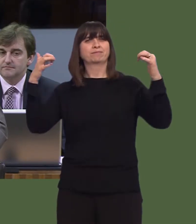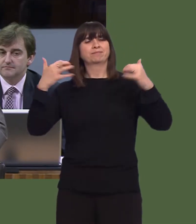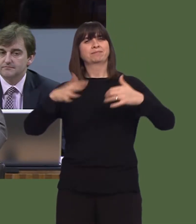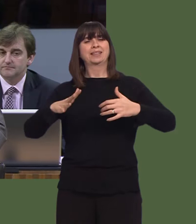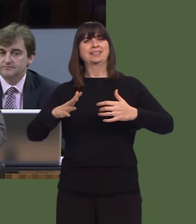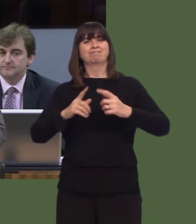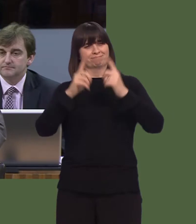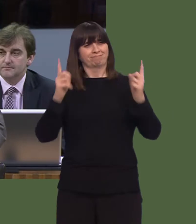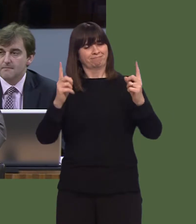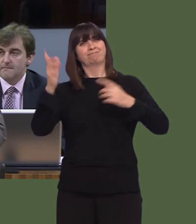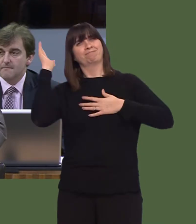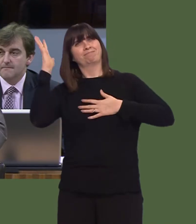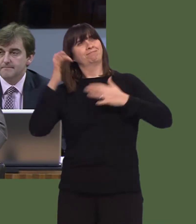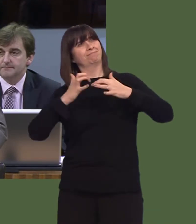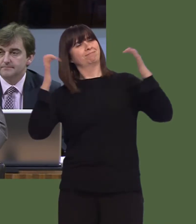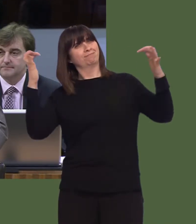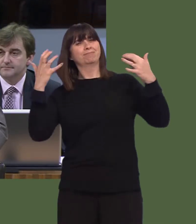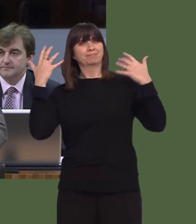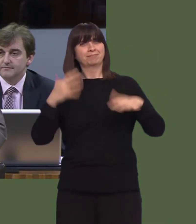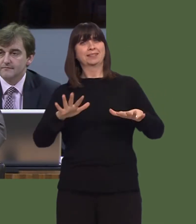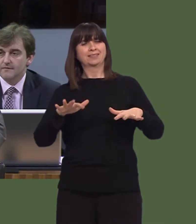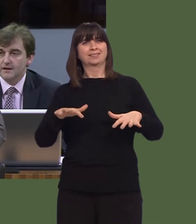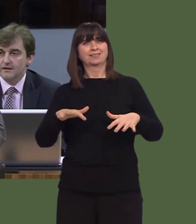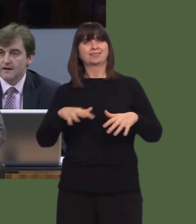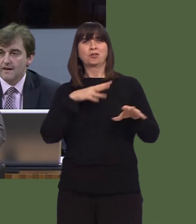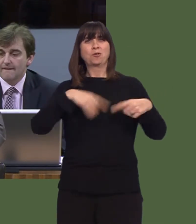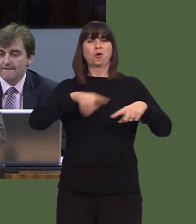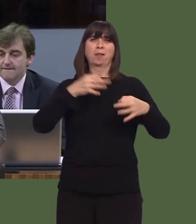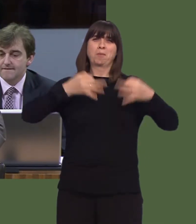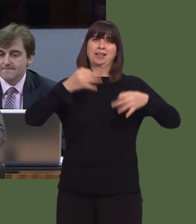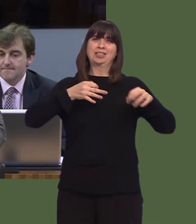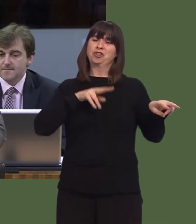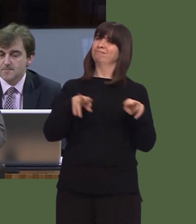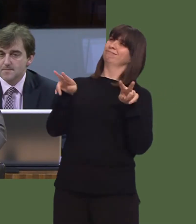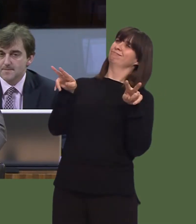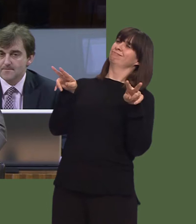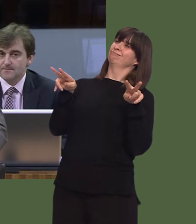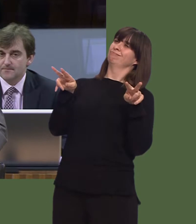respective parties as great lead role models for politicians in future generations to follow.